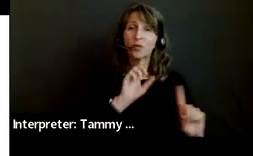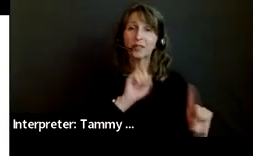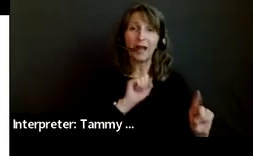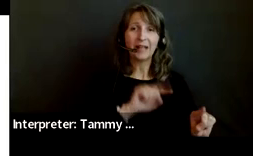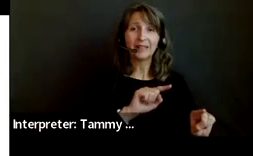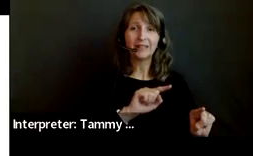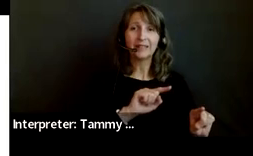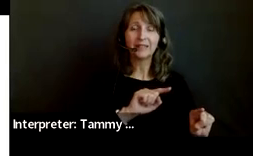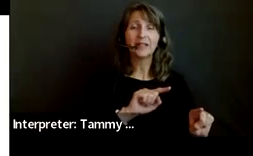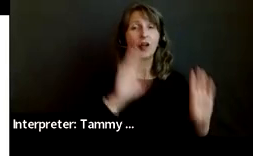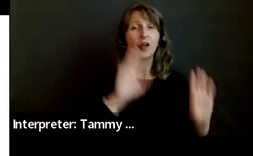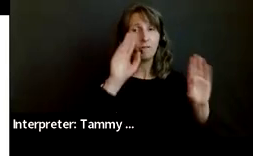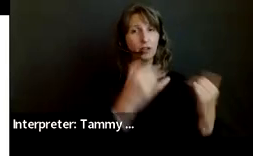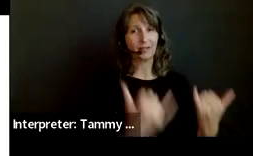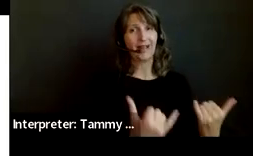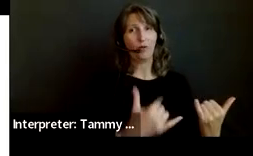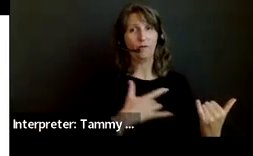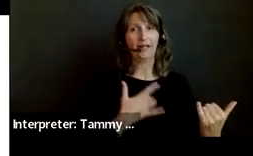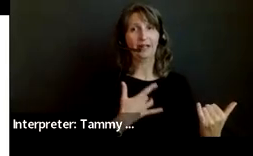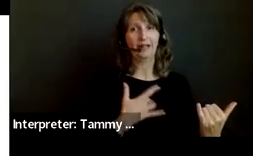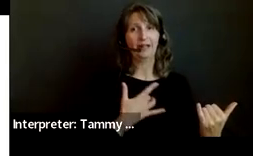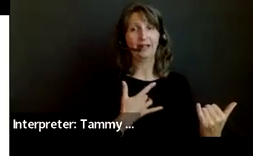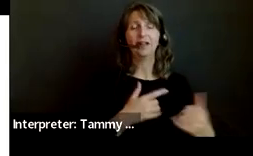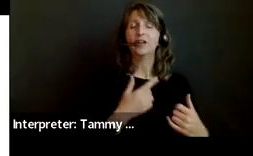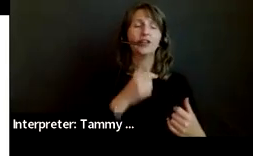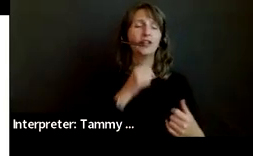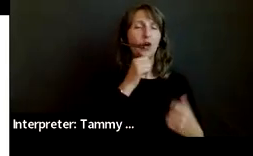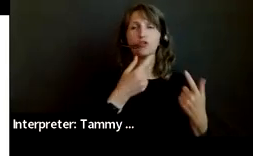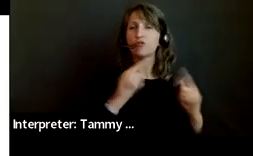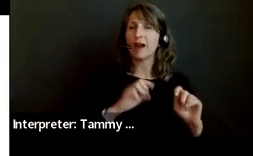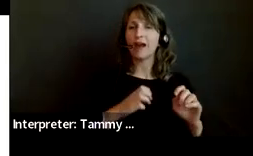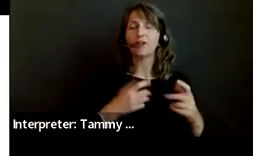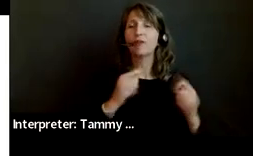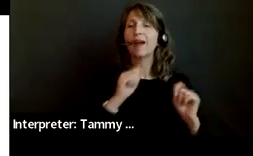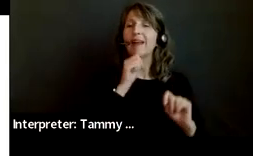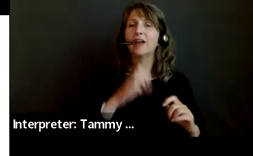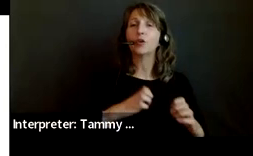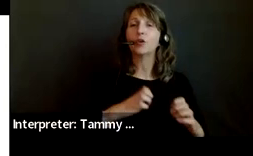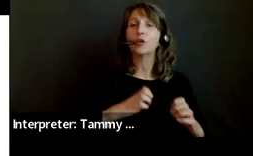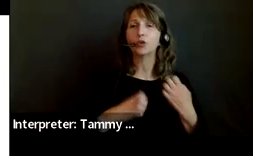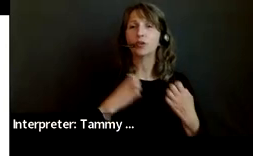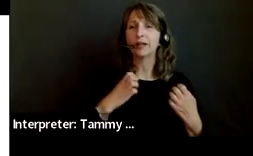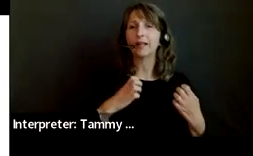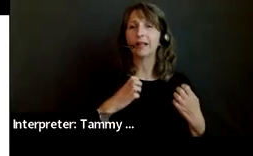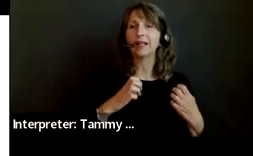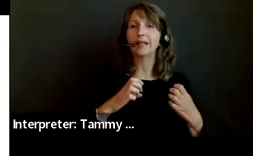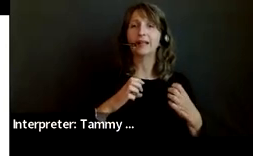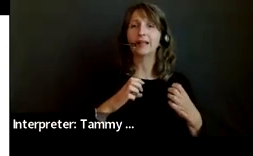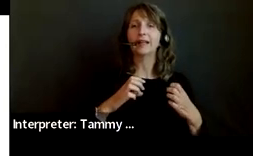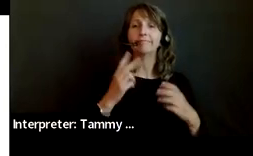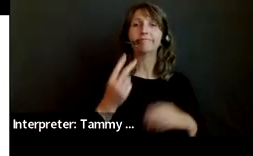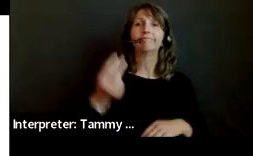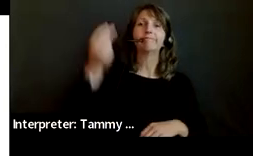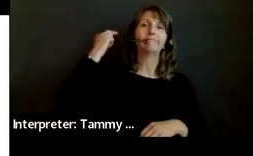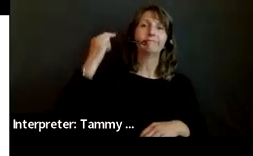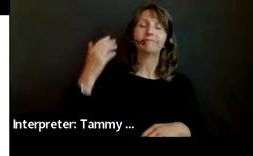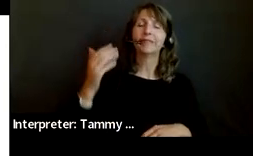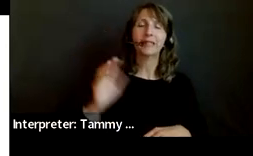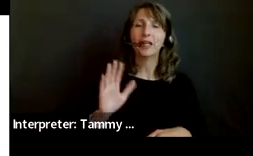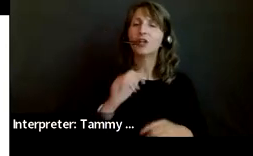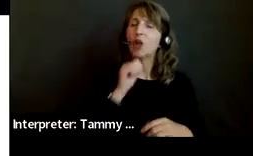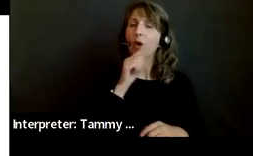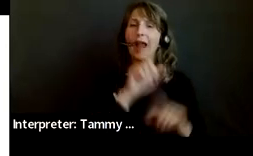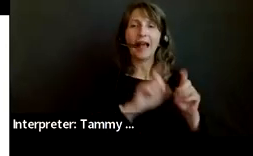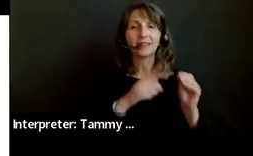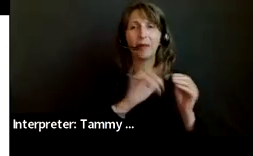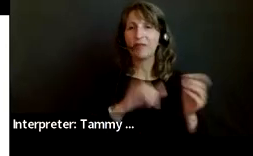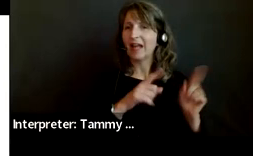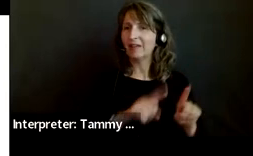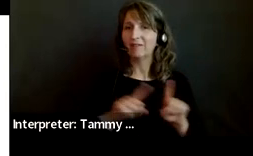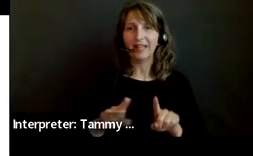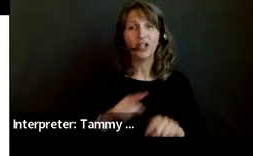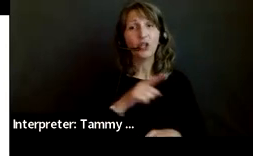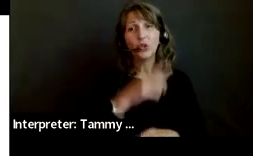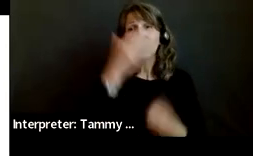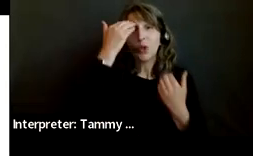You do not want to ask any questions about the event. You don't know what they may be prepared to dig into or not.